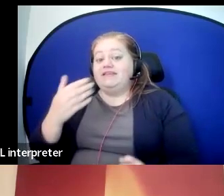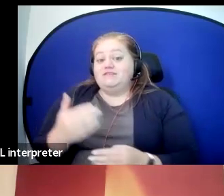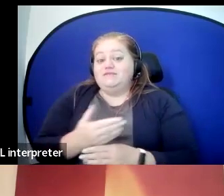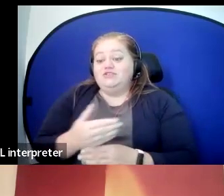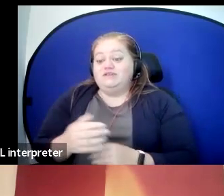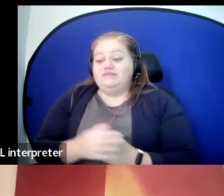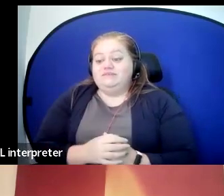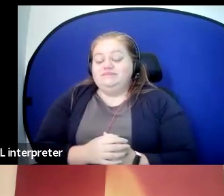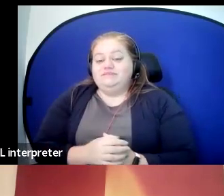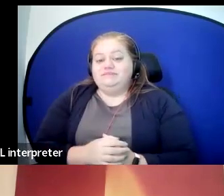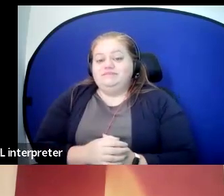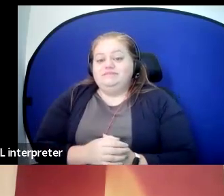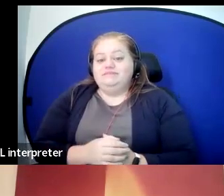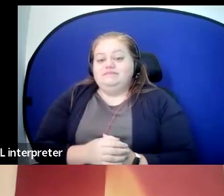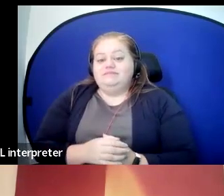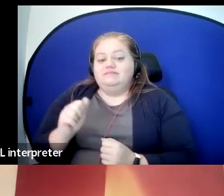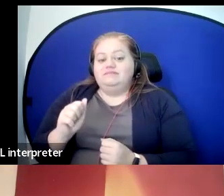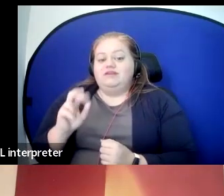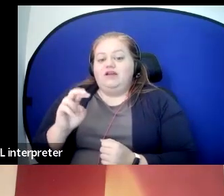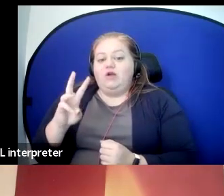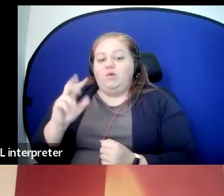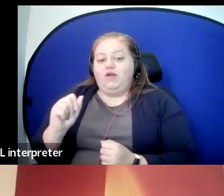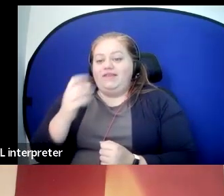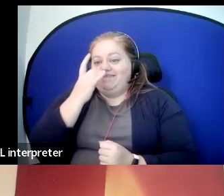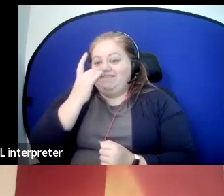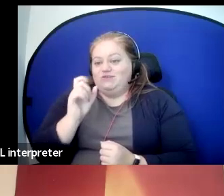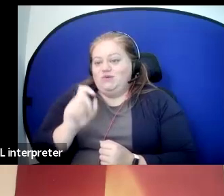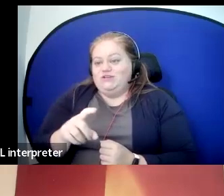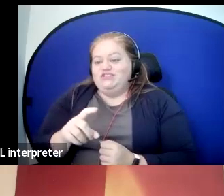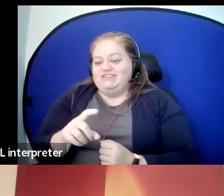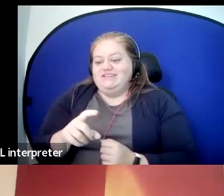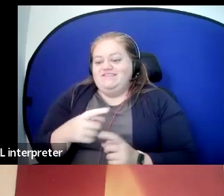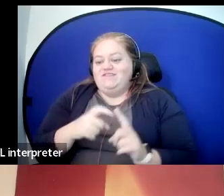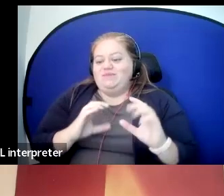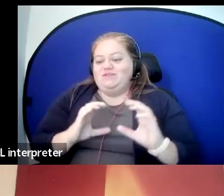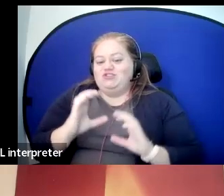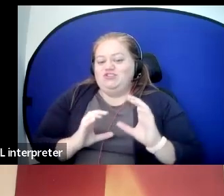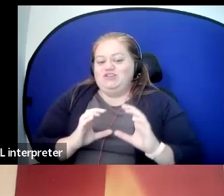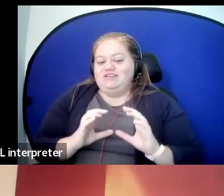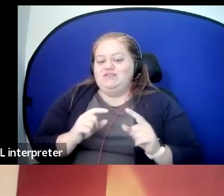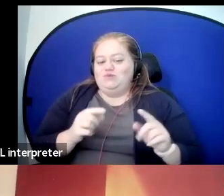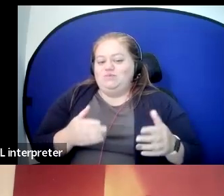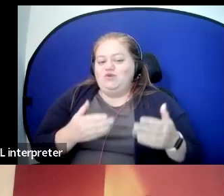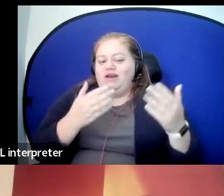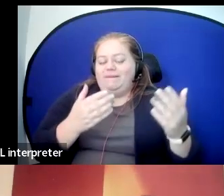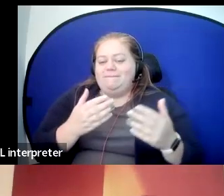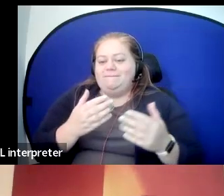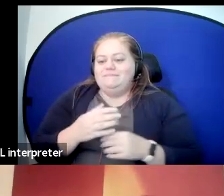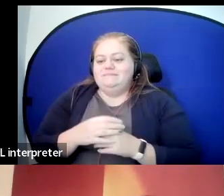I wanted to turn to Arwa for a very interesting question that's come in that touches on a topic that you brought up Arwa earlier.